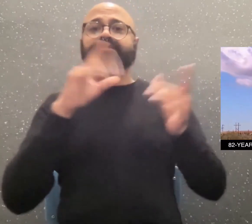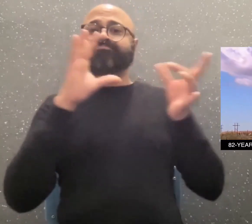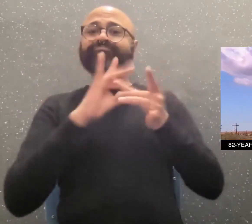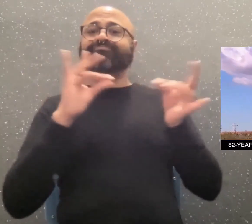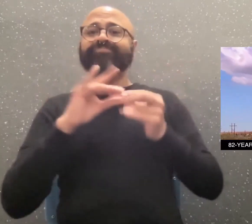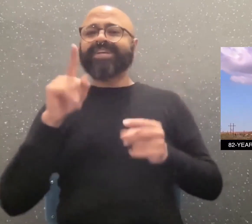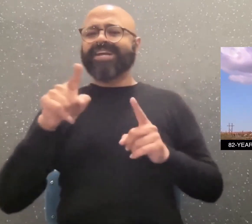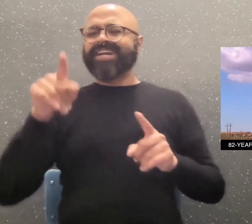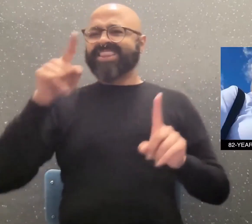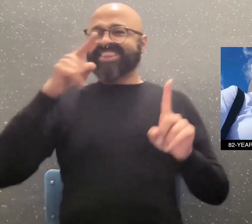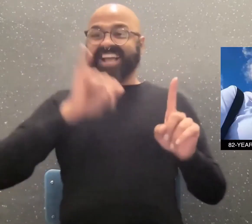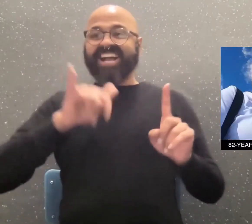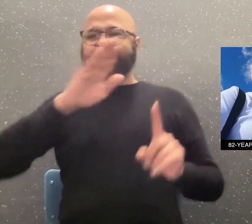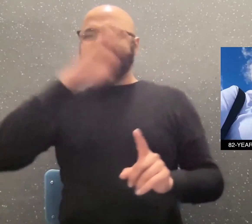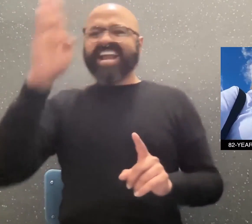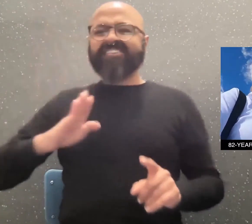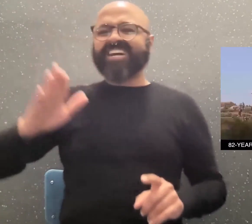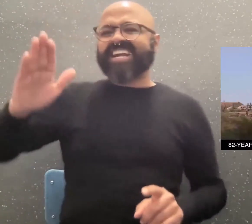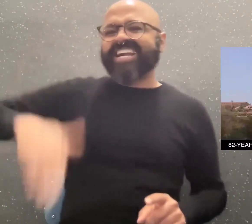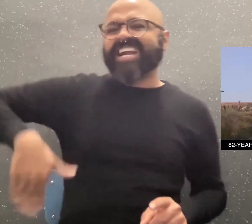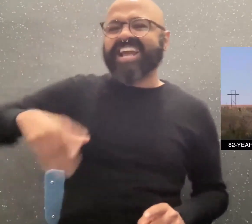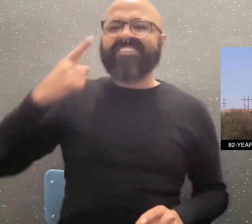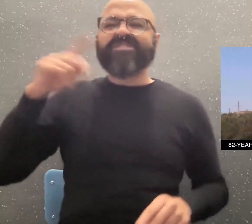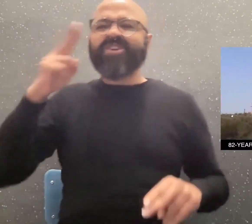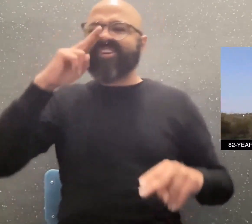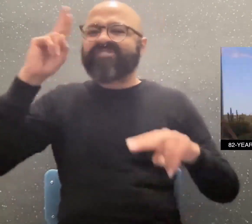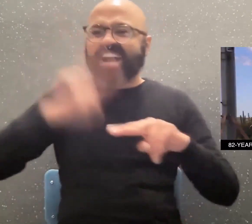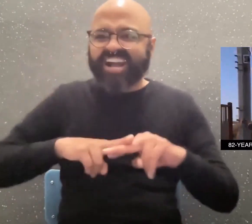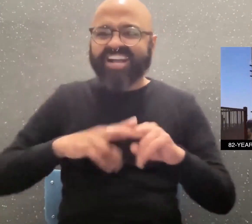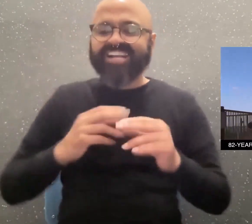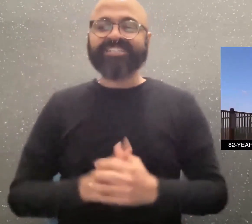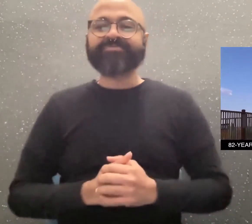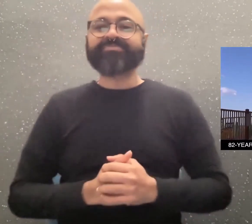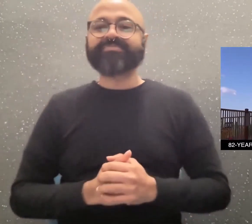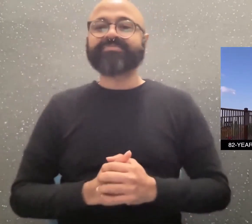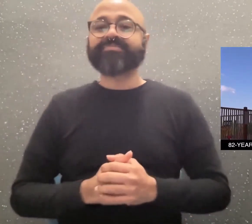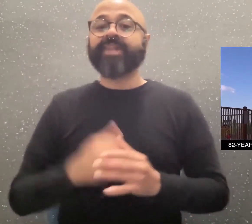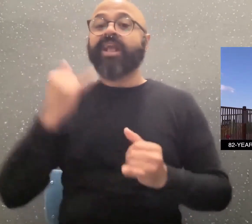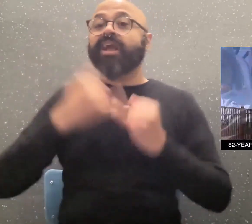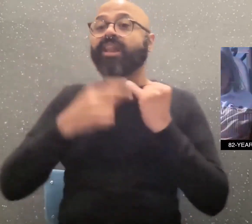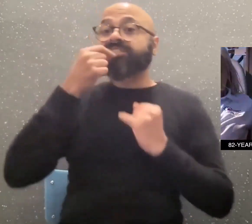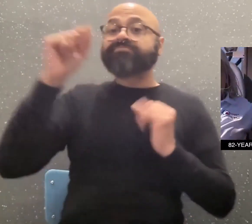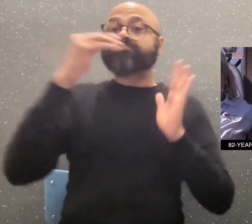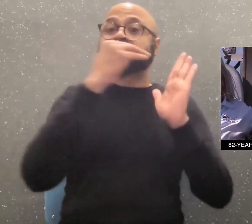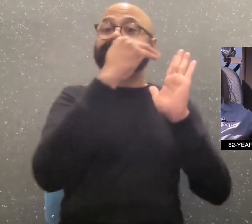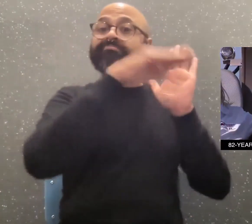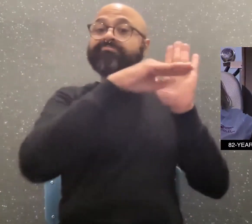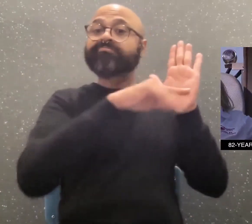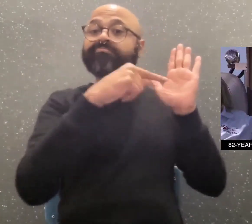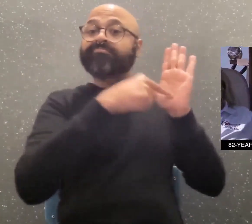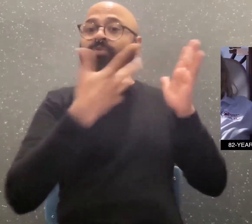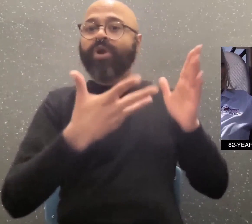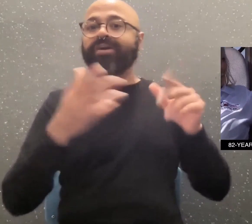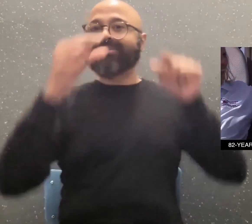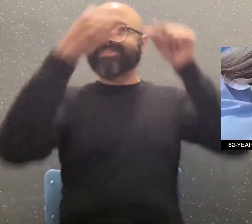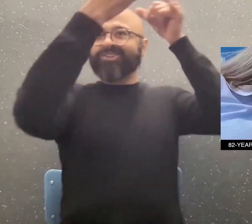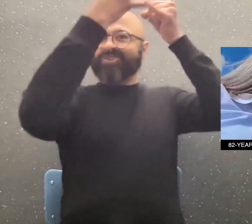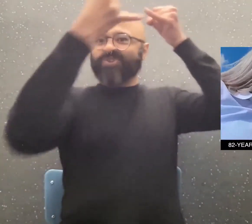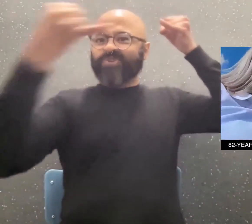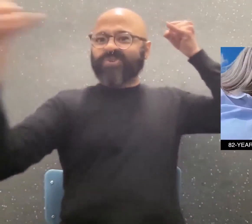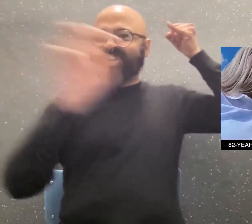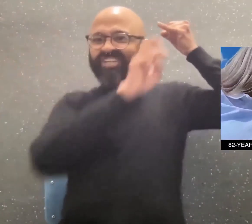she says it's never too late for fun the last item on Kling's list is zip lining